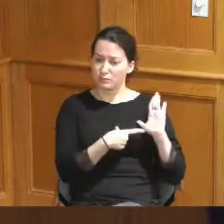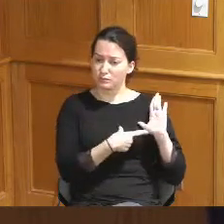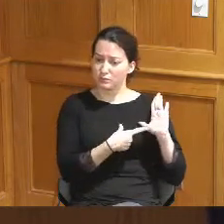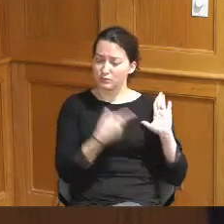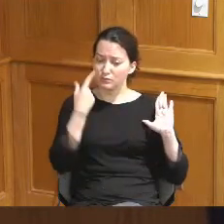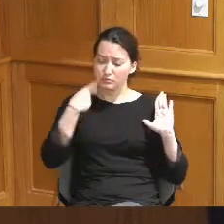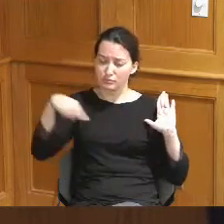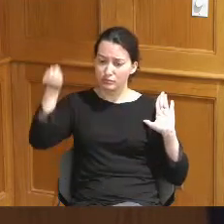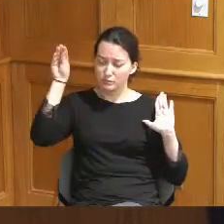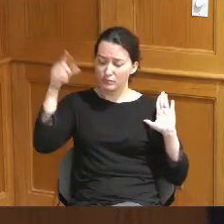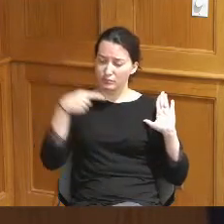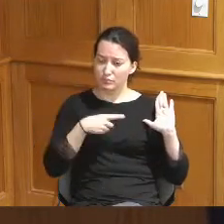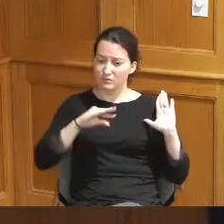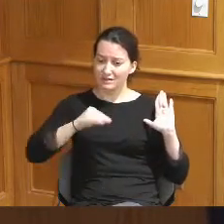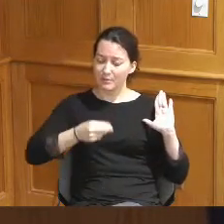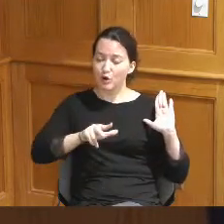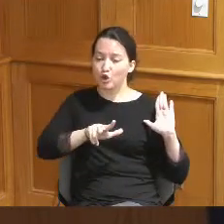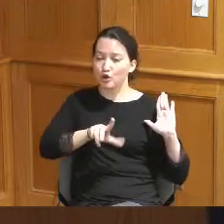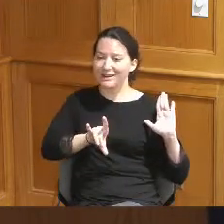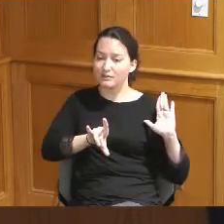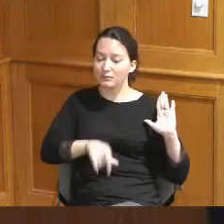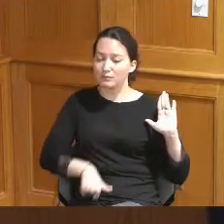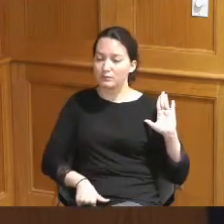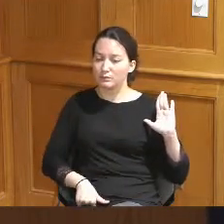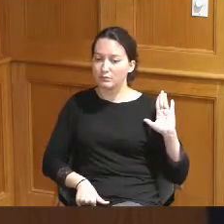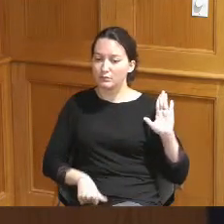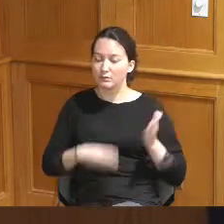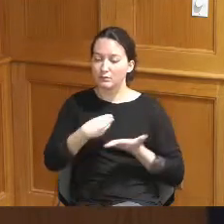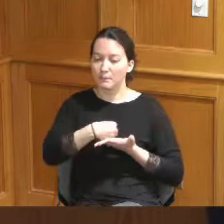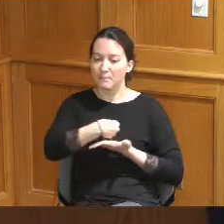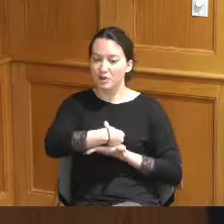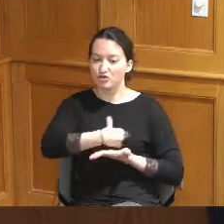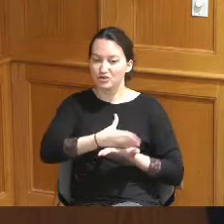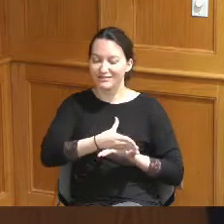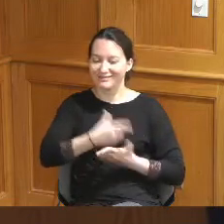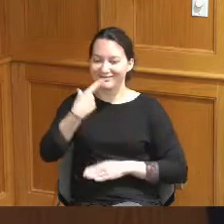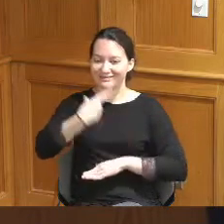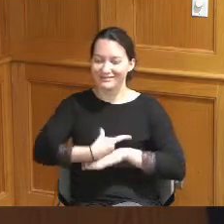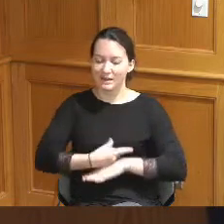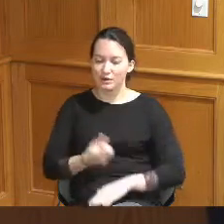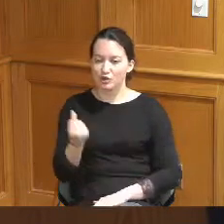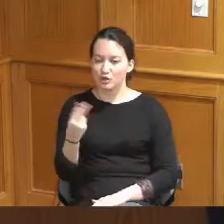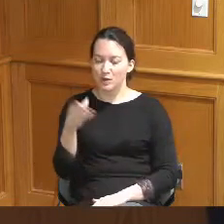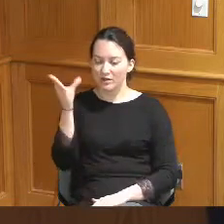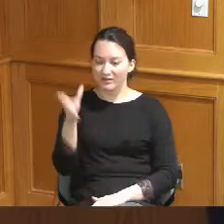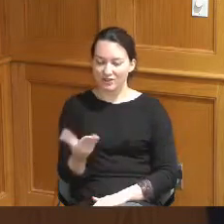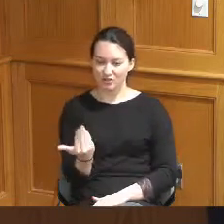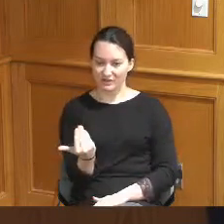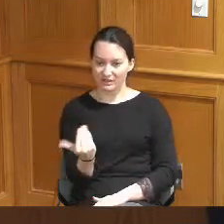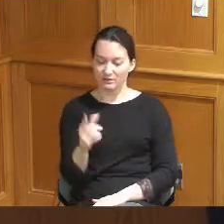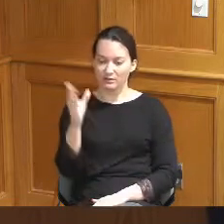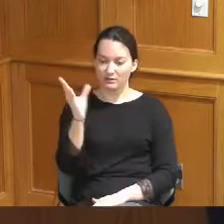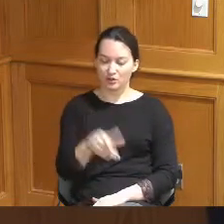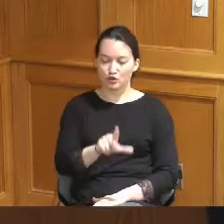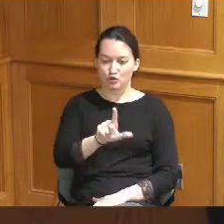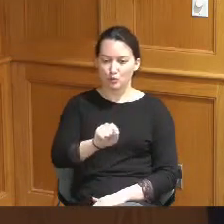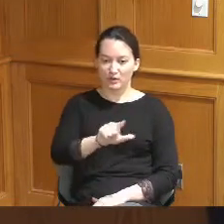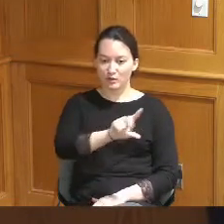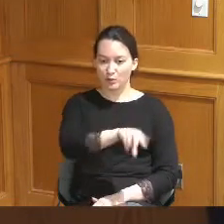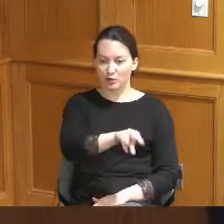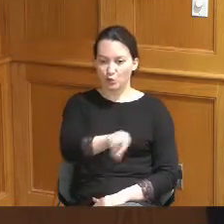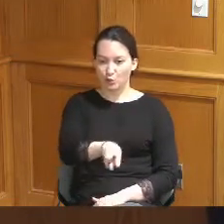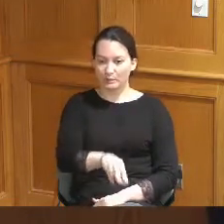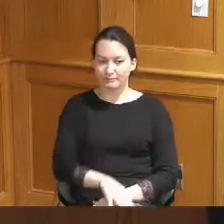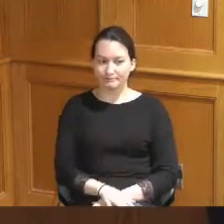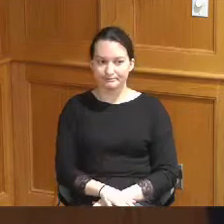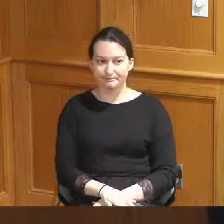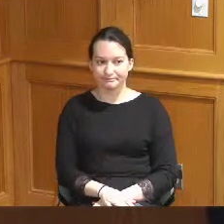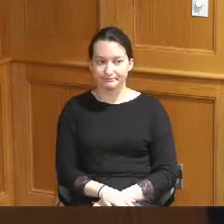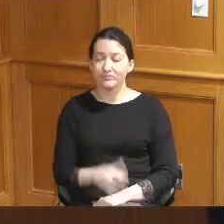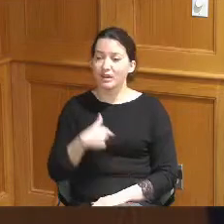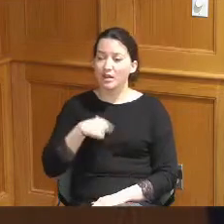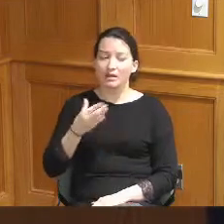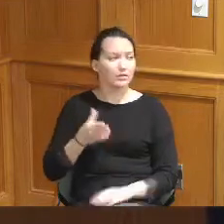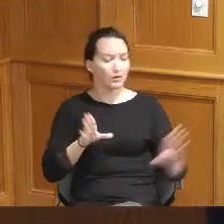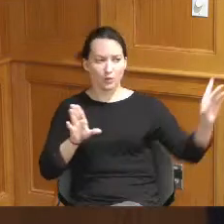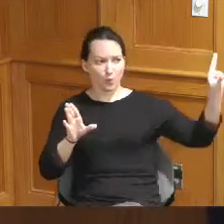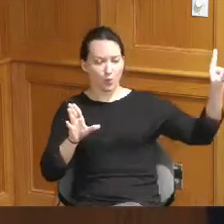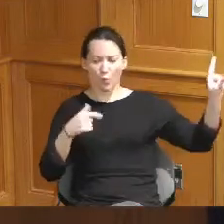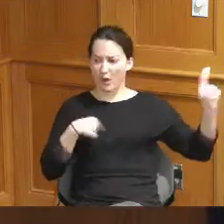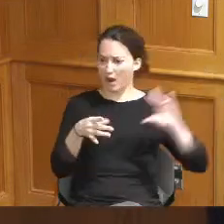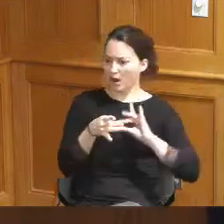number 38 budget and the date is 12/15/2022. I make a motion I'd like to make a comment yeah